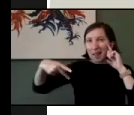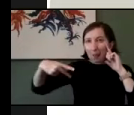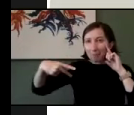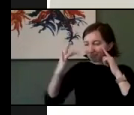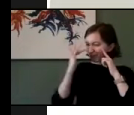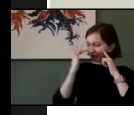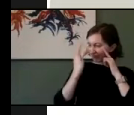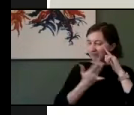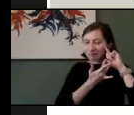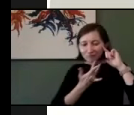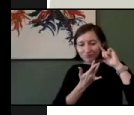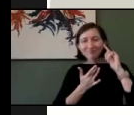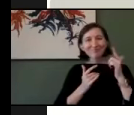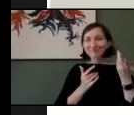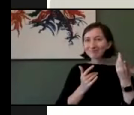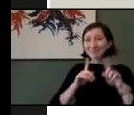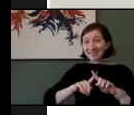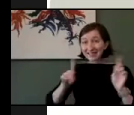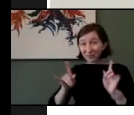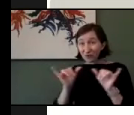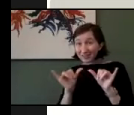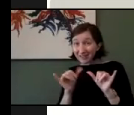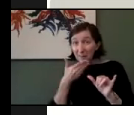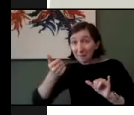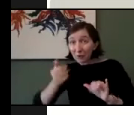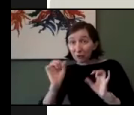and how effective are they when they are this large?